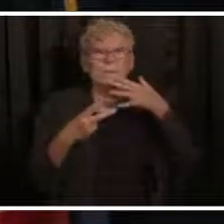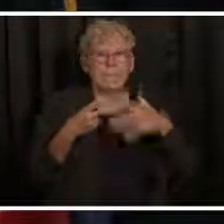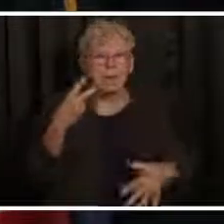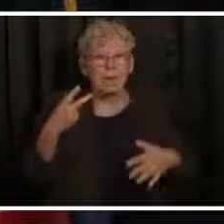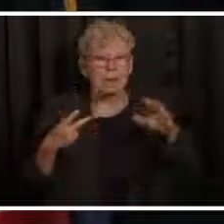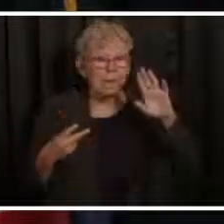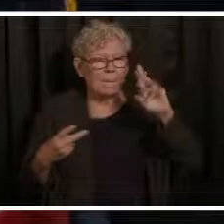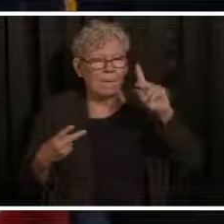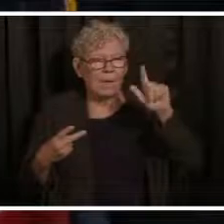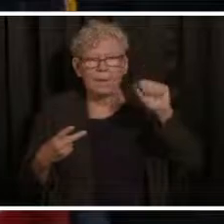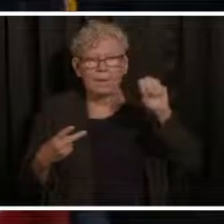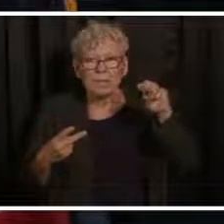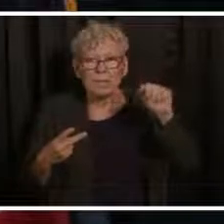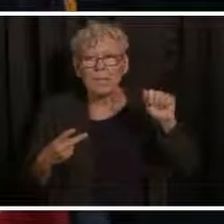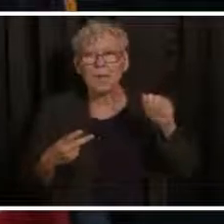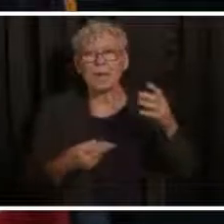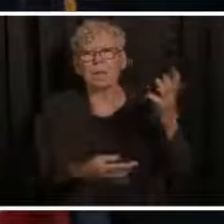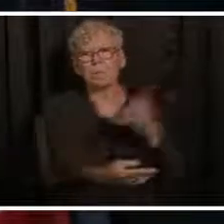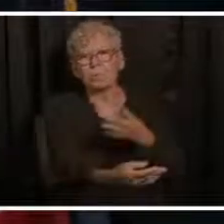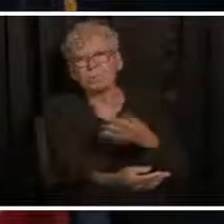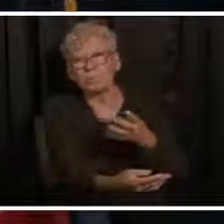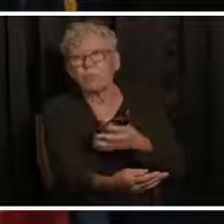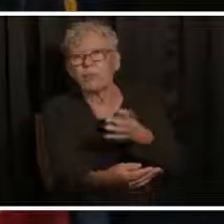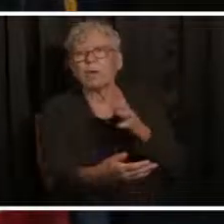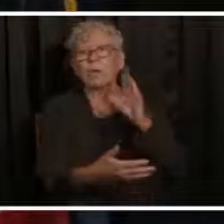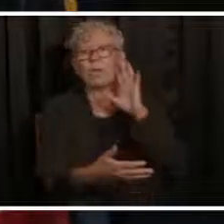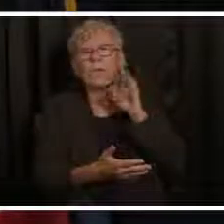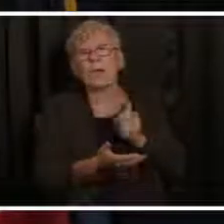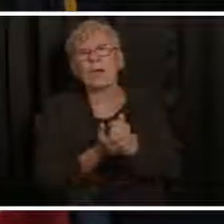a really significant increase in your odds of of making it